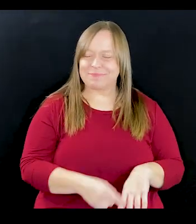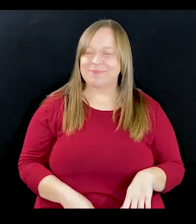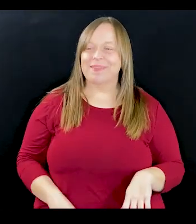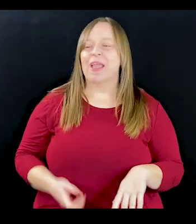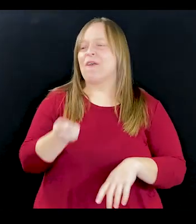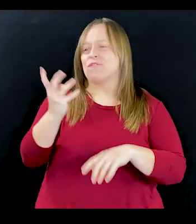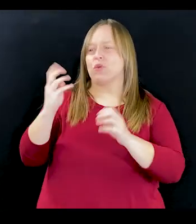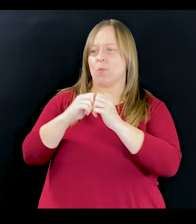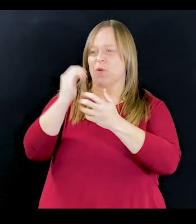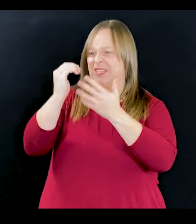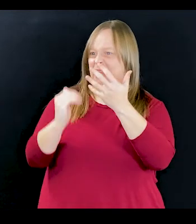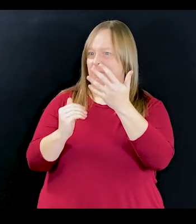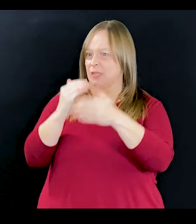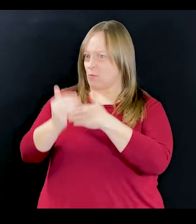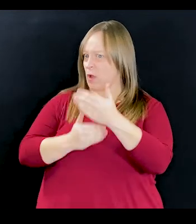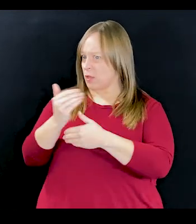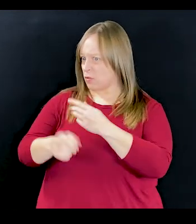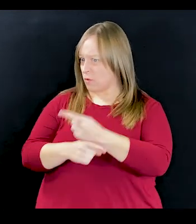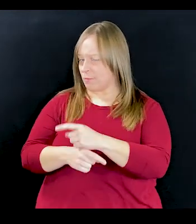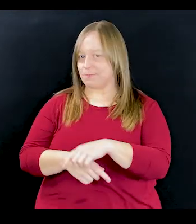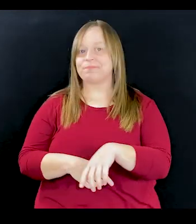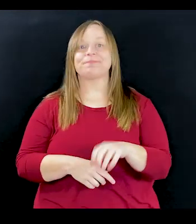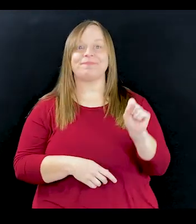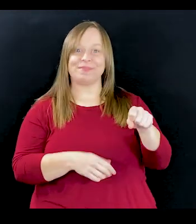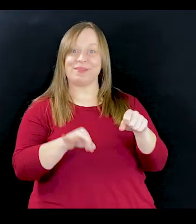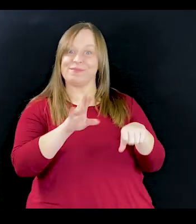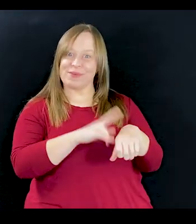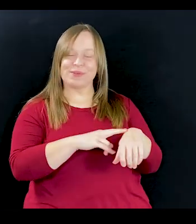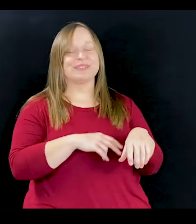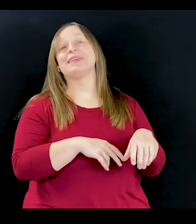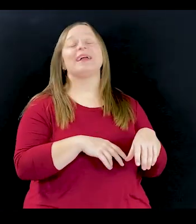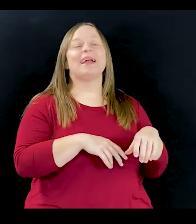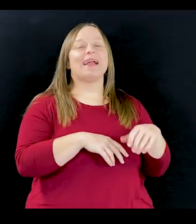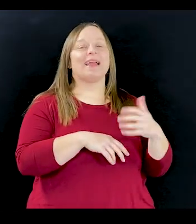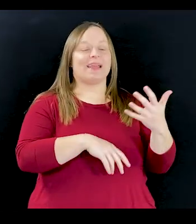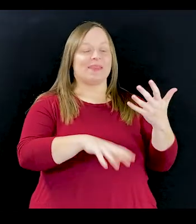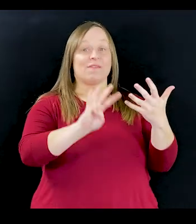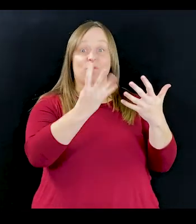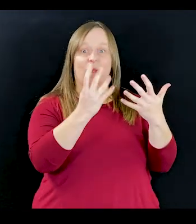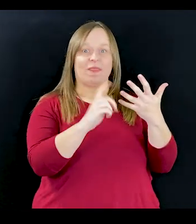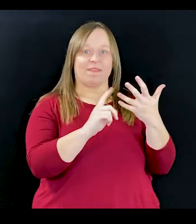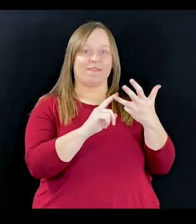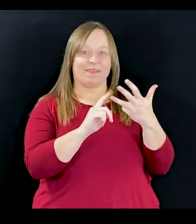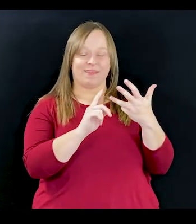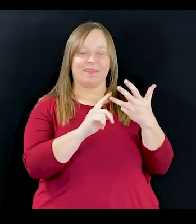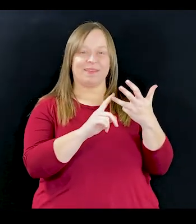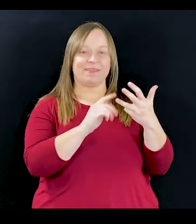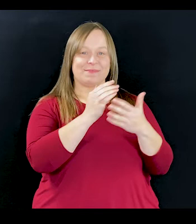K: Right. So there are a couple of more steps in this process. Yes, of course. The fourth phase of the VR